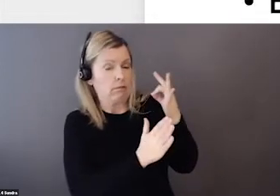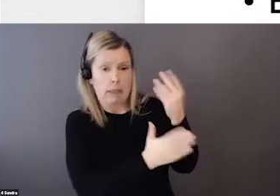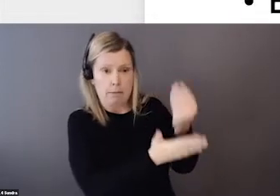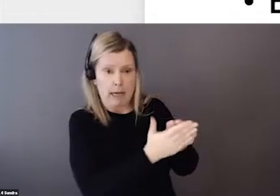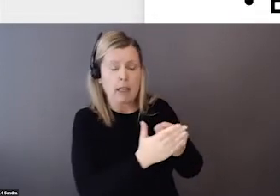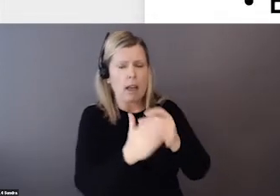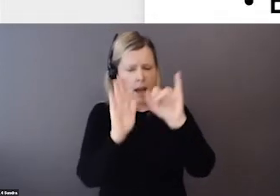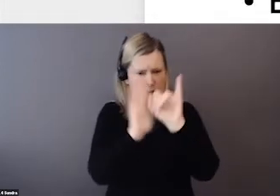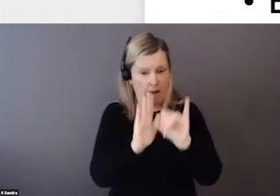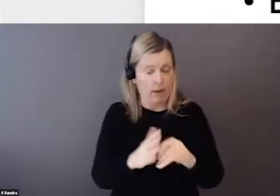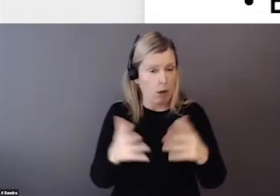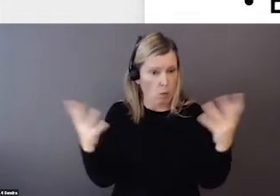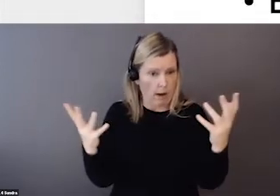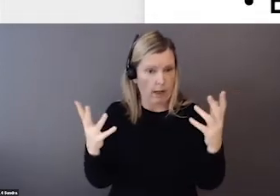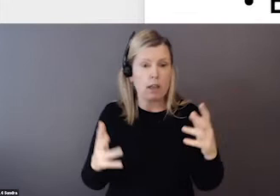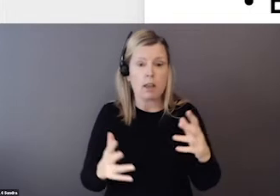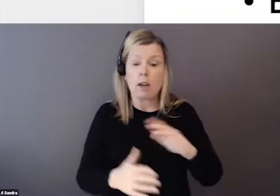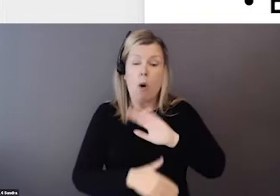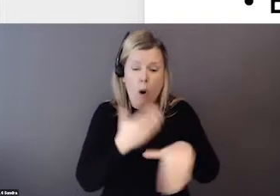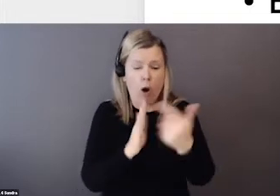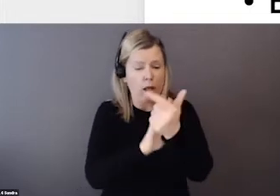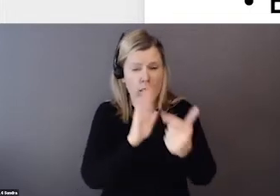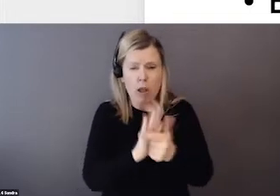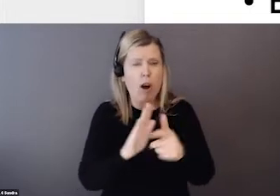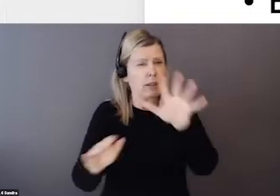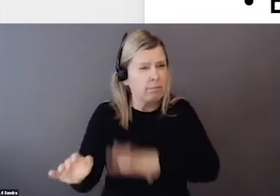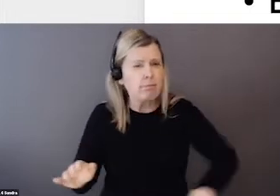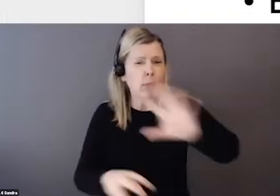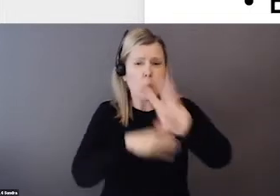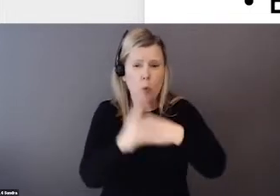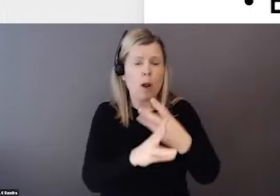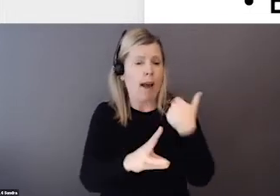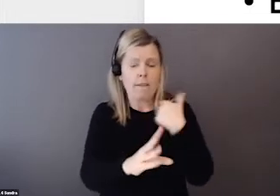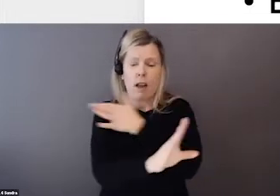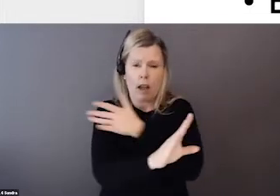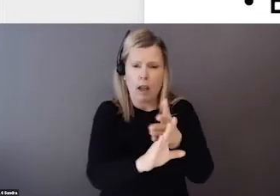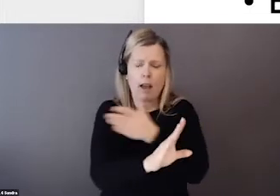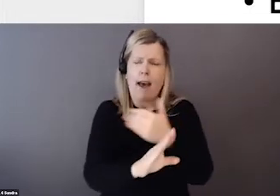is that all of these precedents that exist actually have a bit of an interesting bias associated with them.